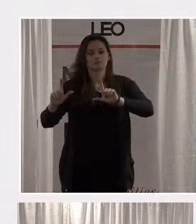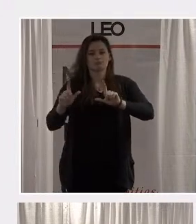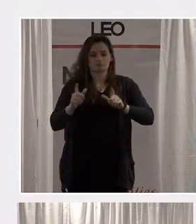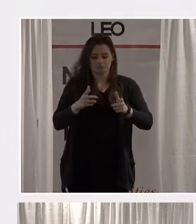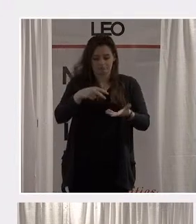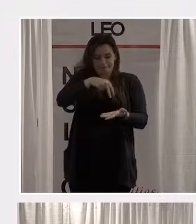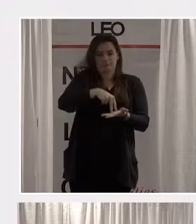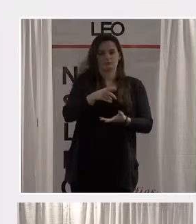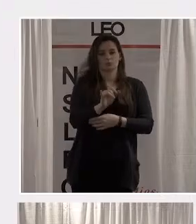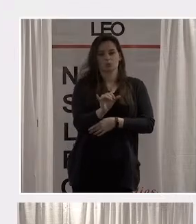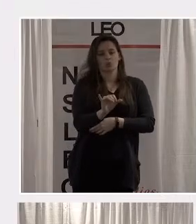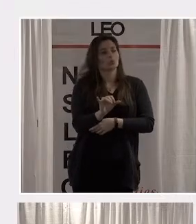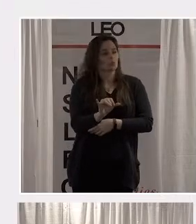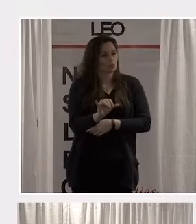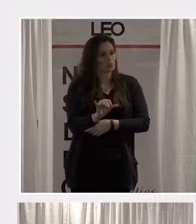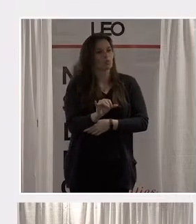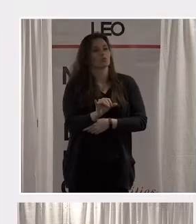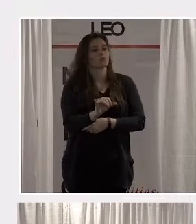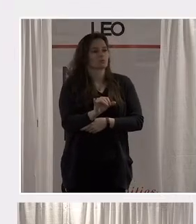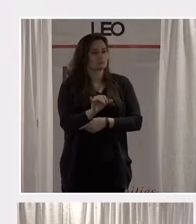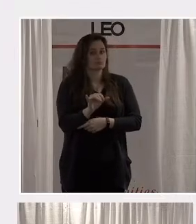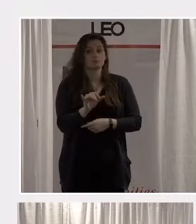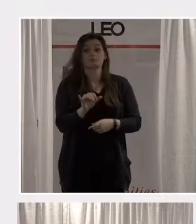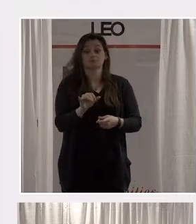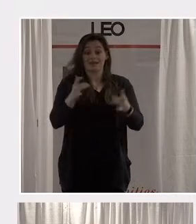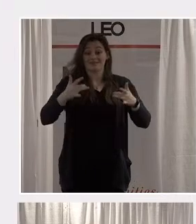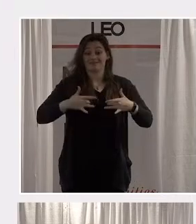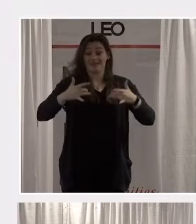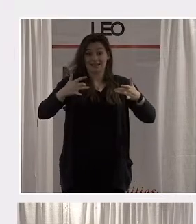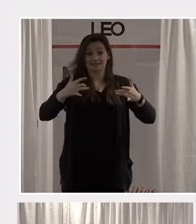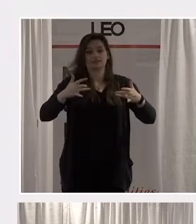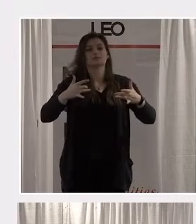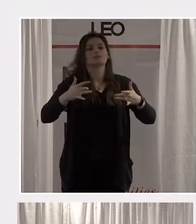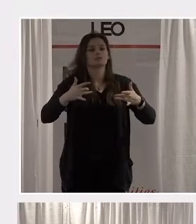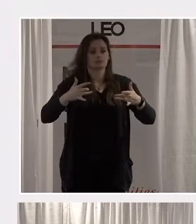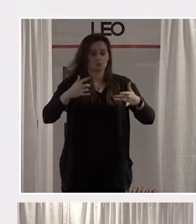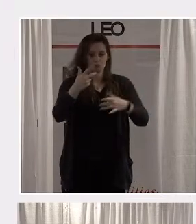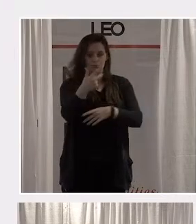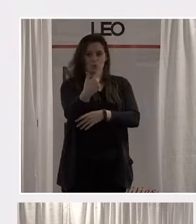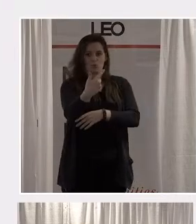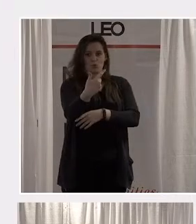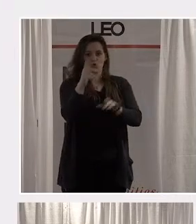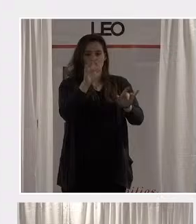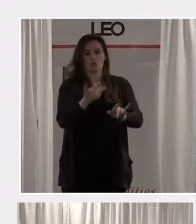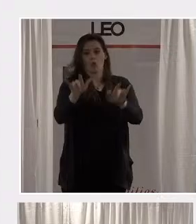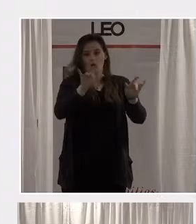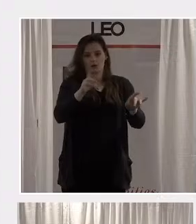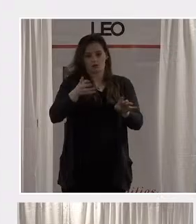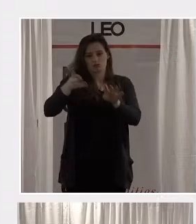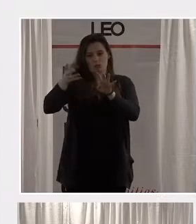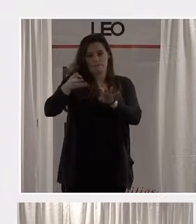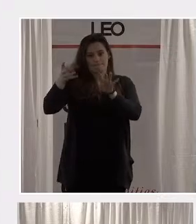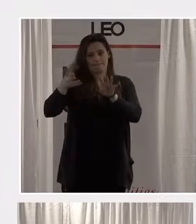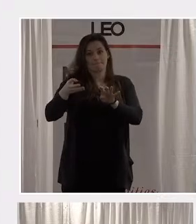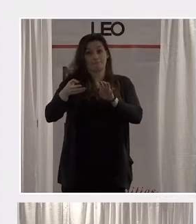THIS EVENT IS ALSO BEING STREAMLINED AND RECORDED ON OUR YOUTUBE CHANNEL